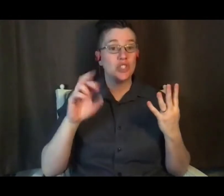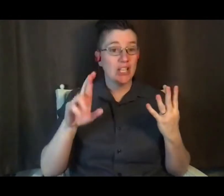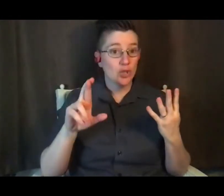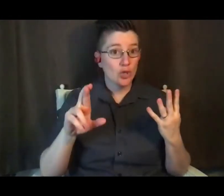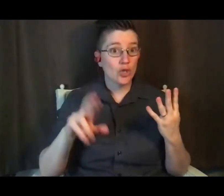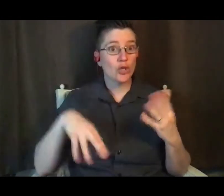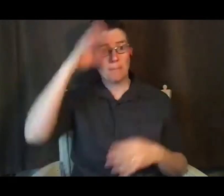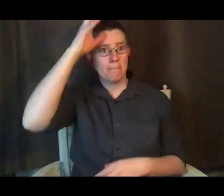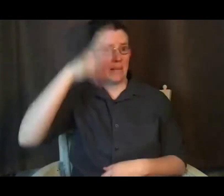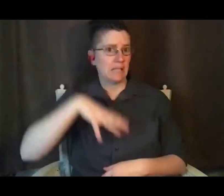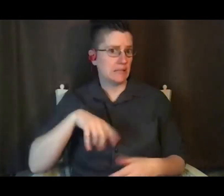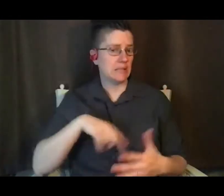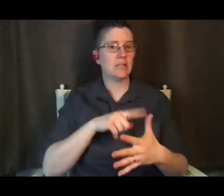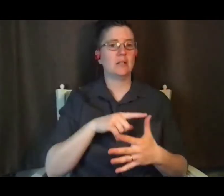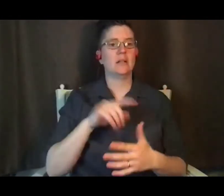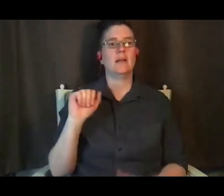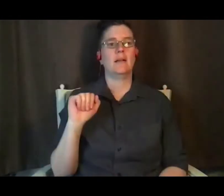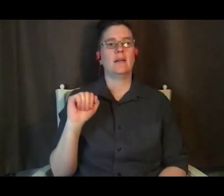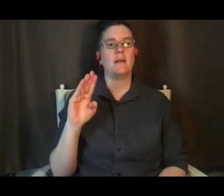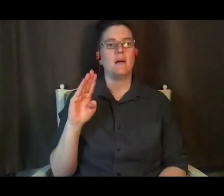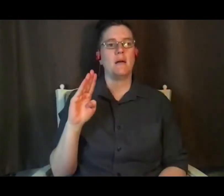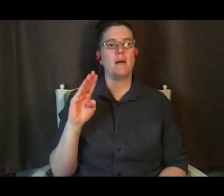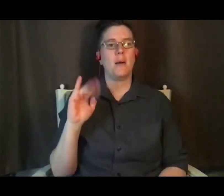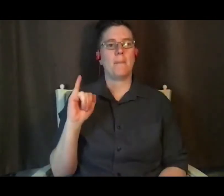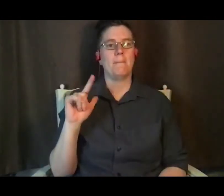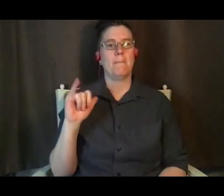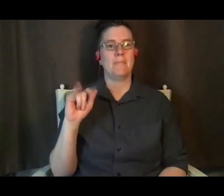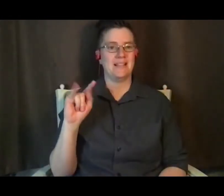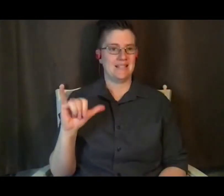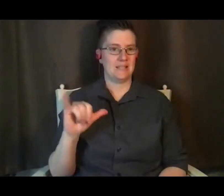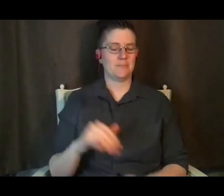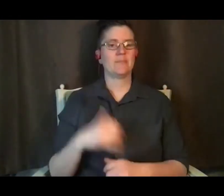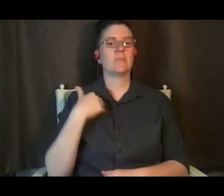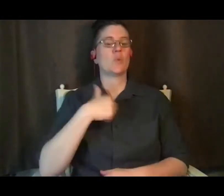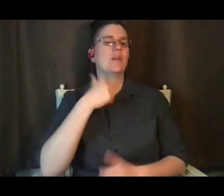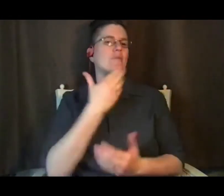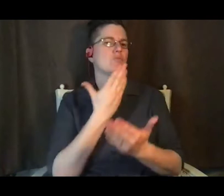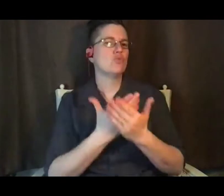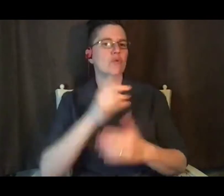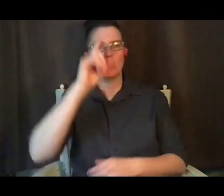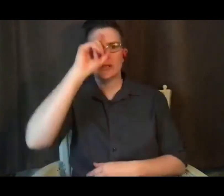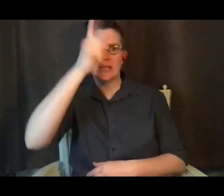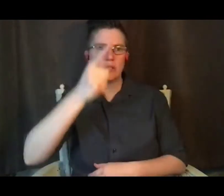and of ability that we have to prove that we are intelligent prove that we are strong prove that